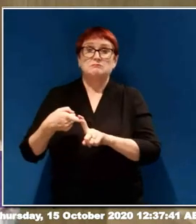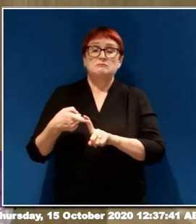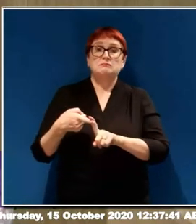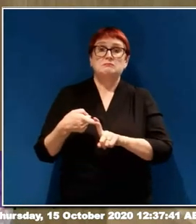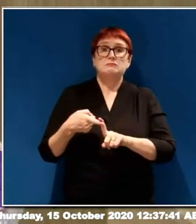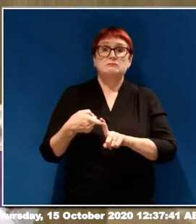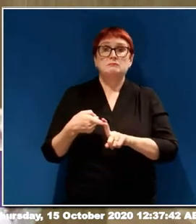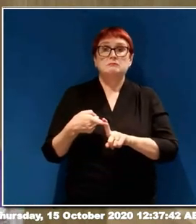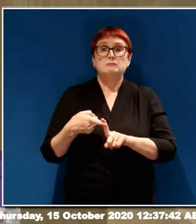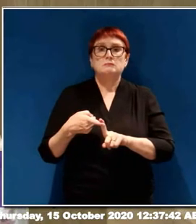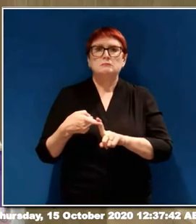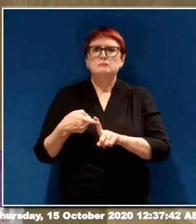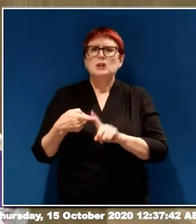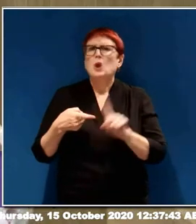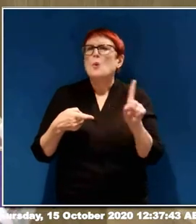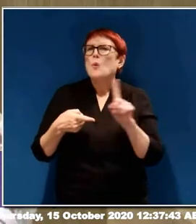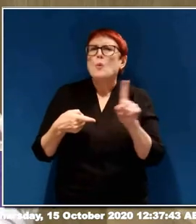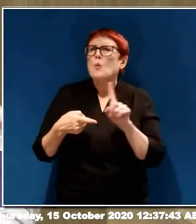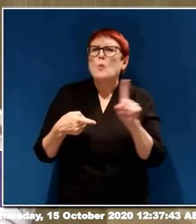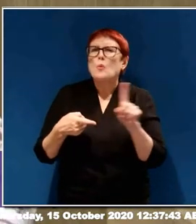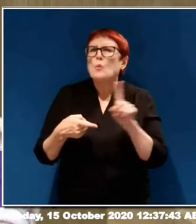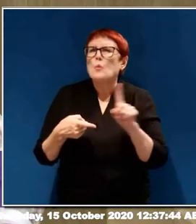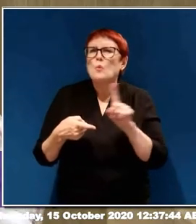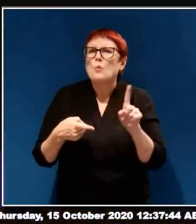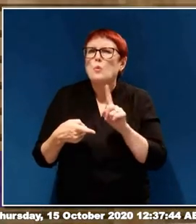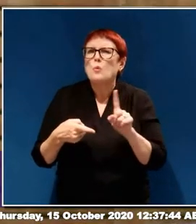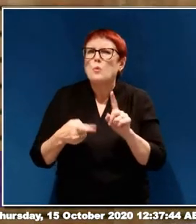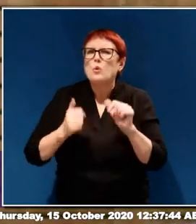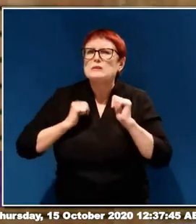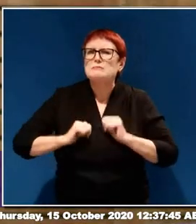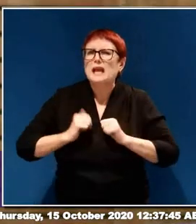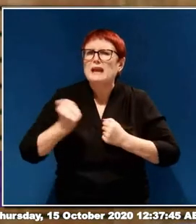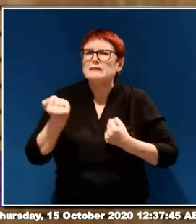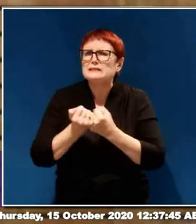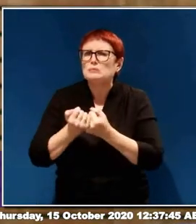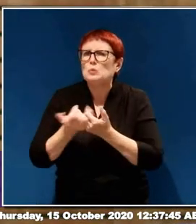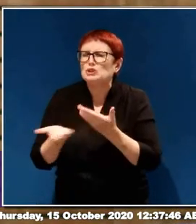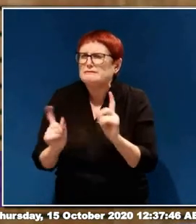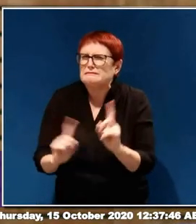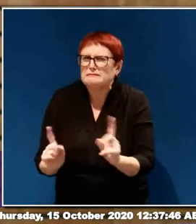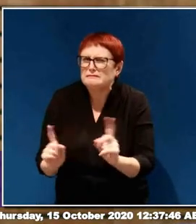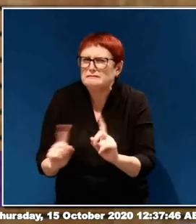This is what I'm trying to understand, what are the behaviour support services that are available?